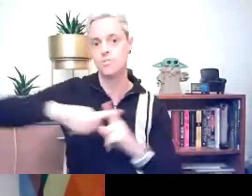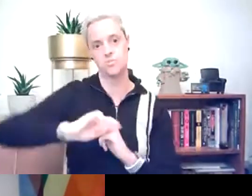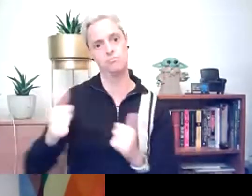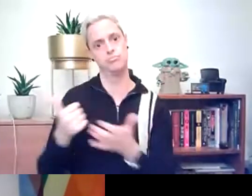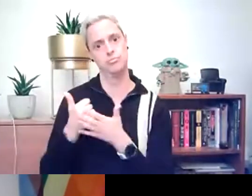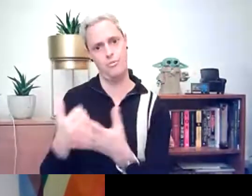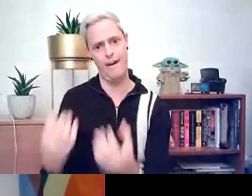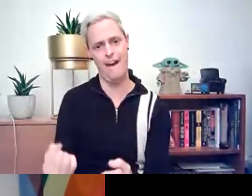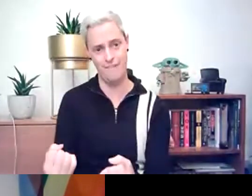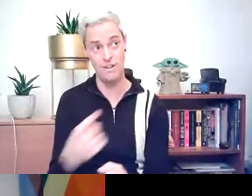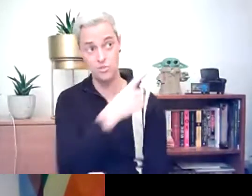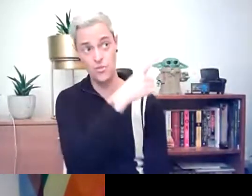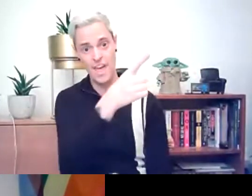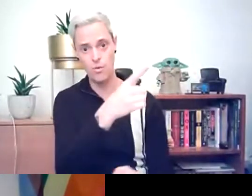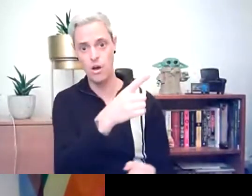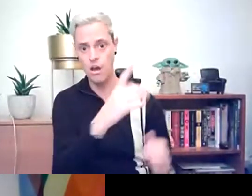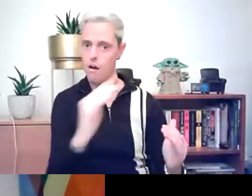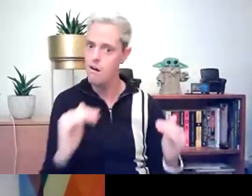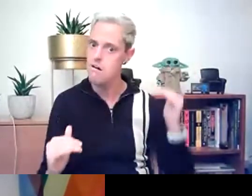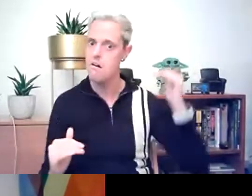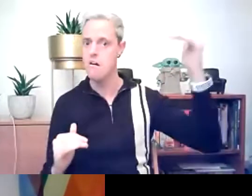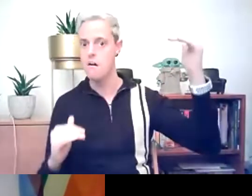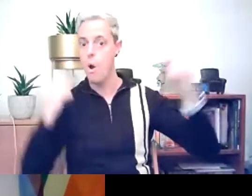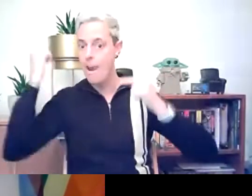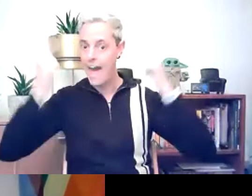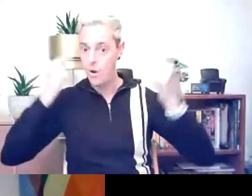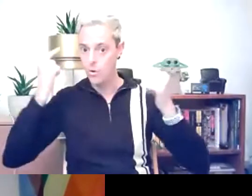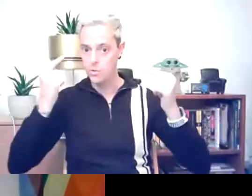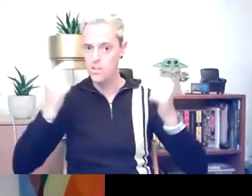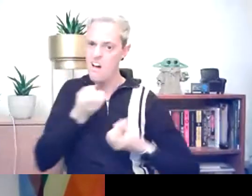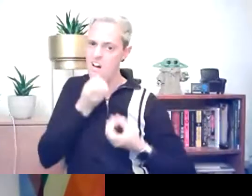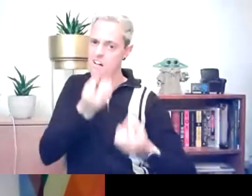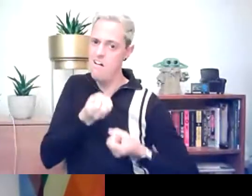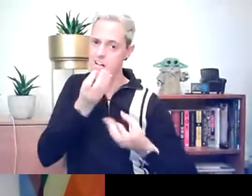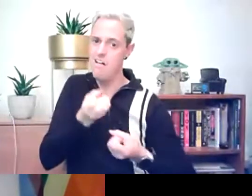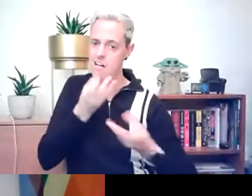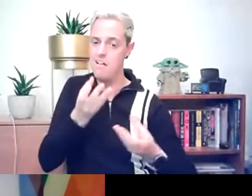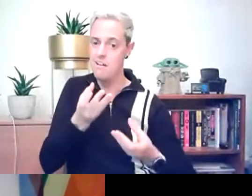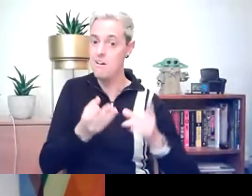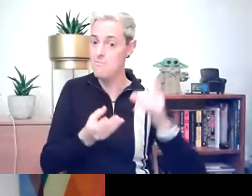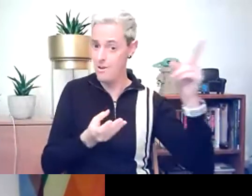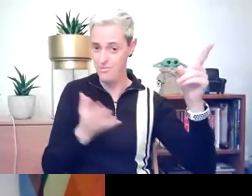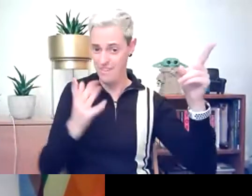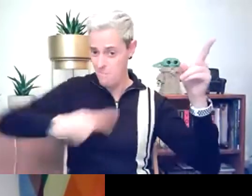voices are loud, but they aren't that many, and it's probably not more of us as well so you know and a lot more of us with our lives as well.